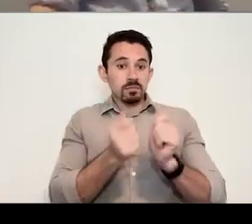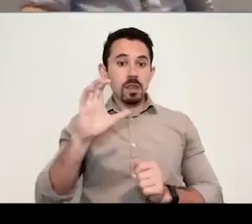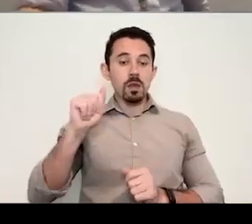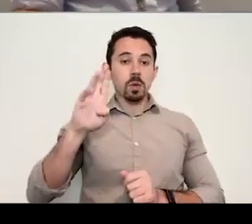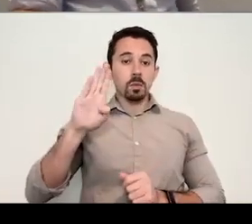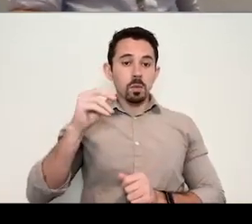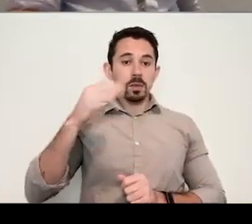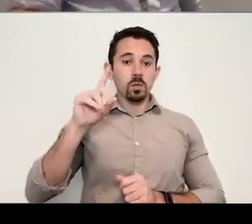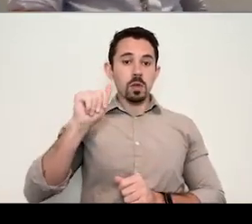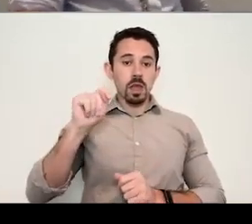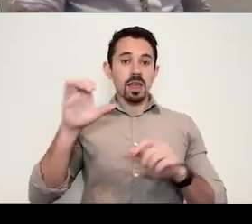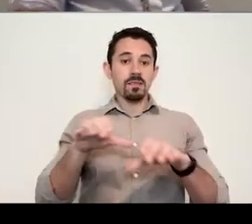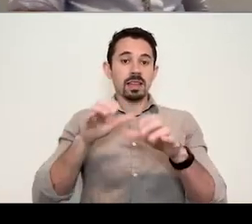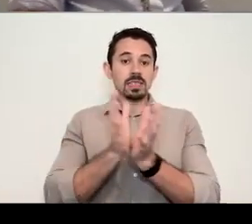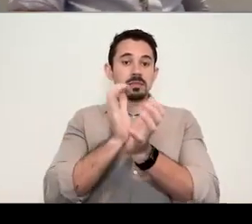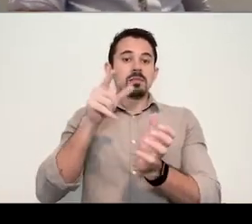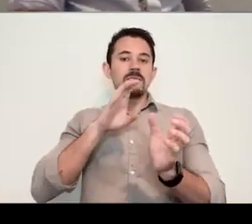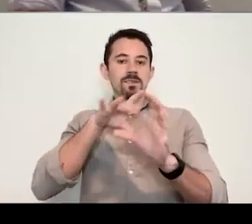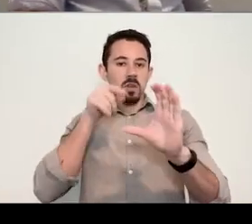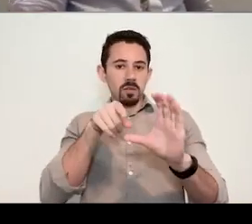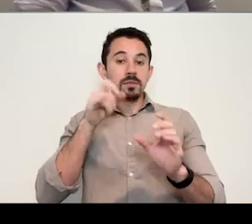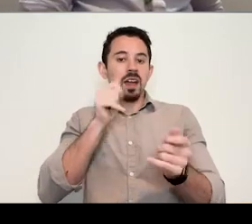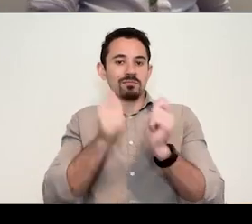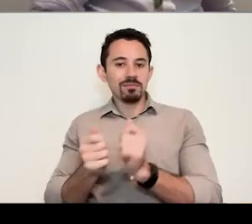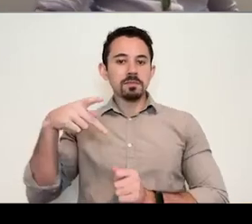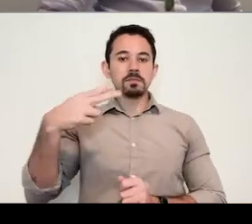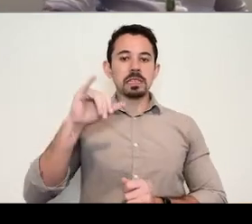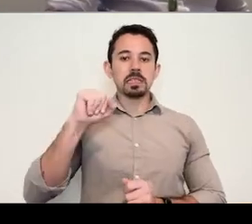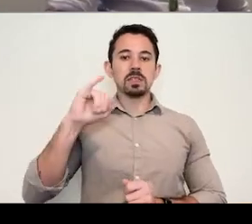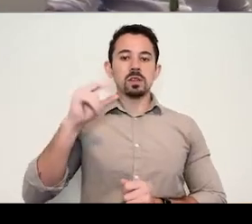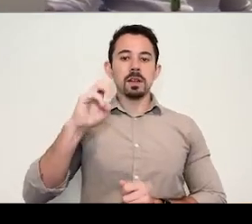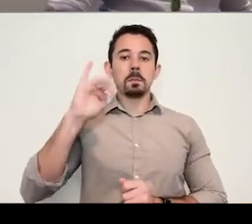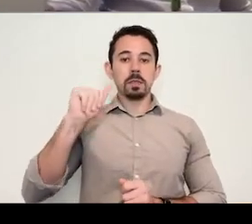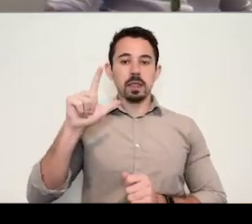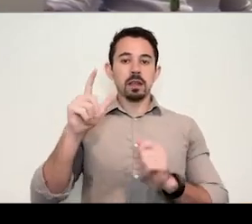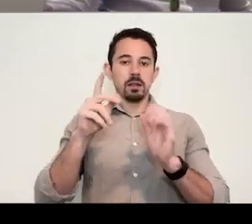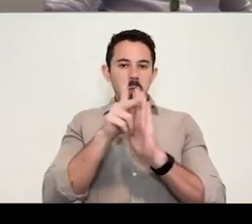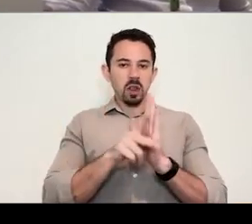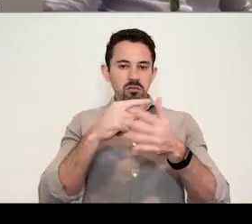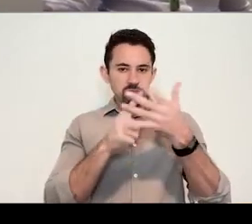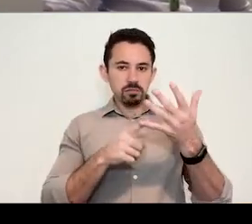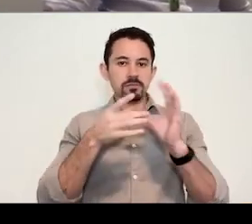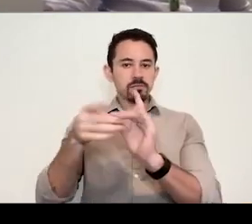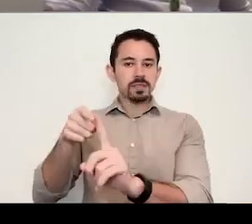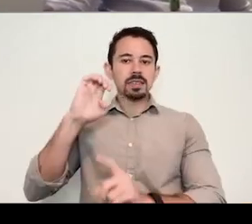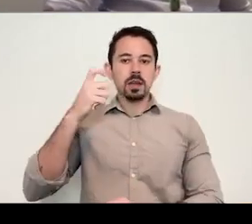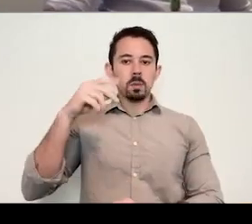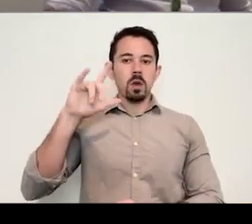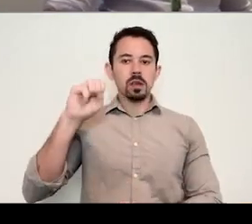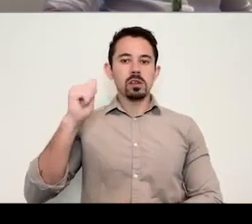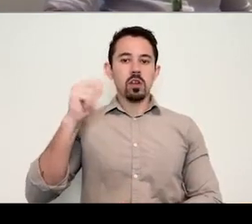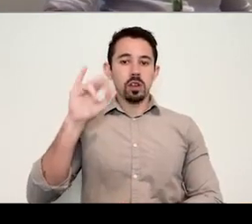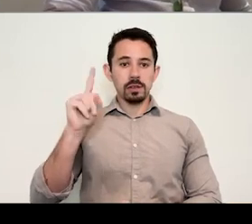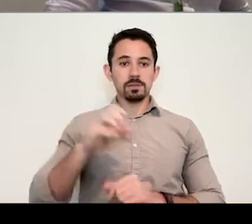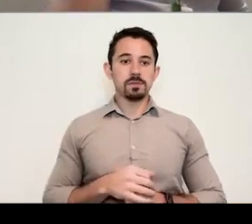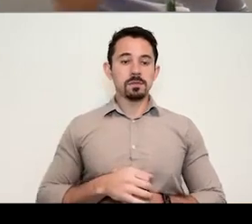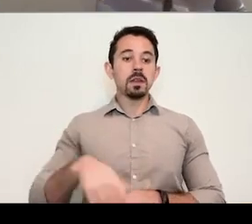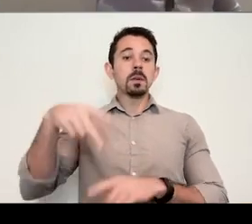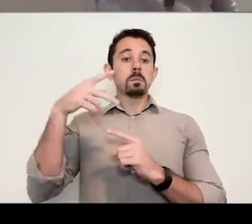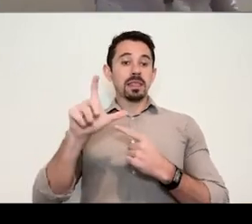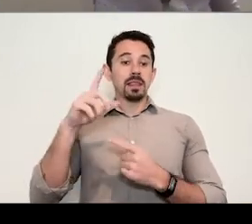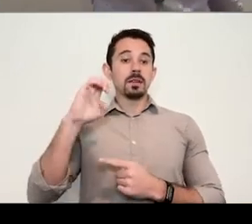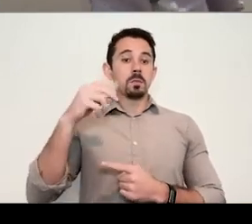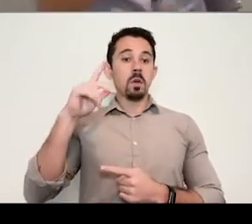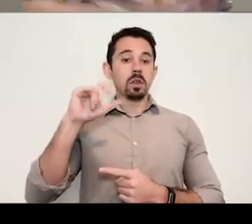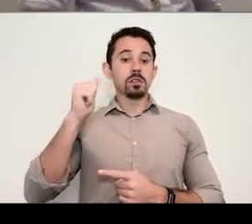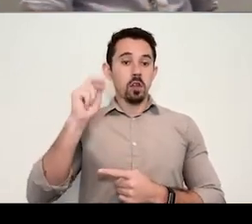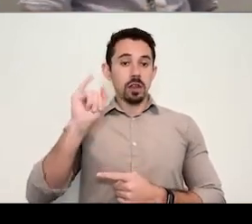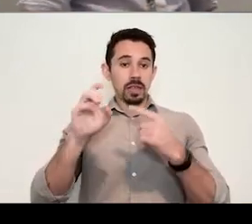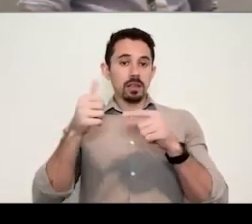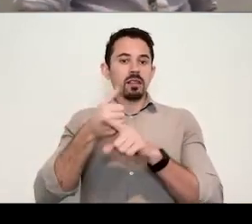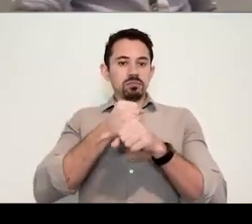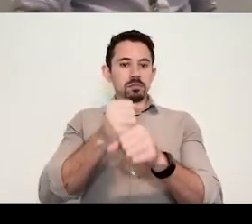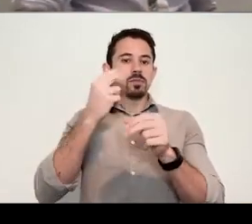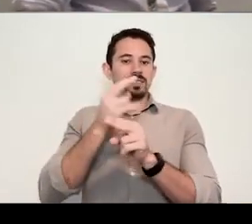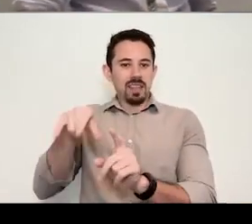PelA is the modification enzyme in this system. PelA is bifunctional,